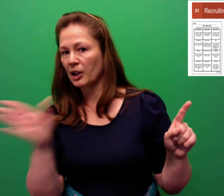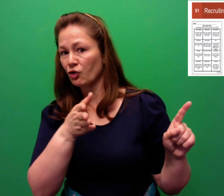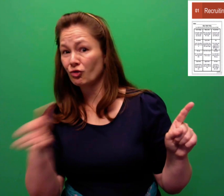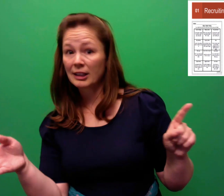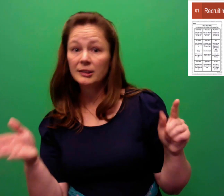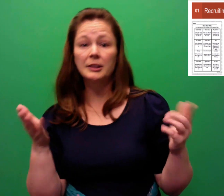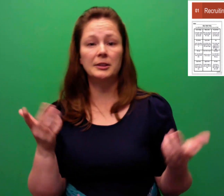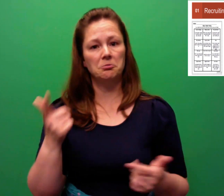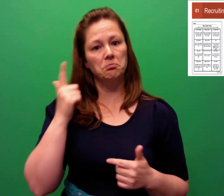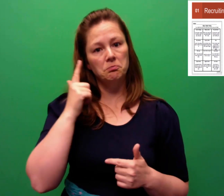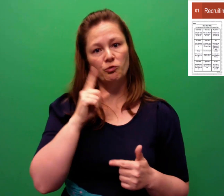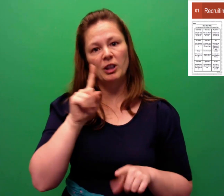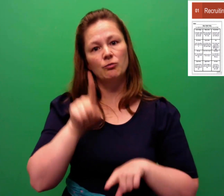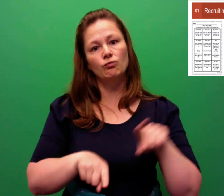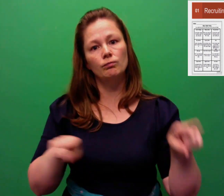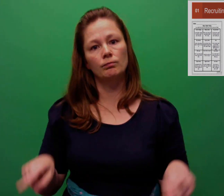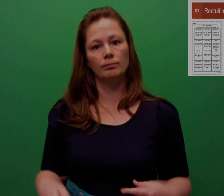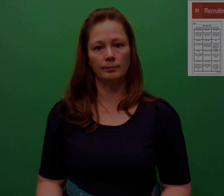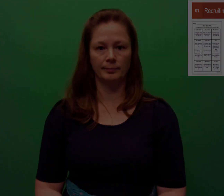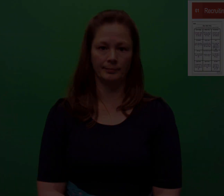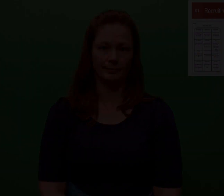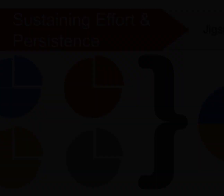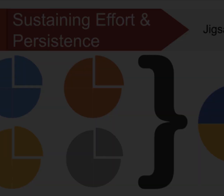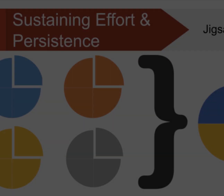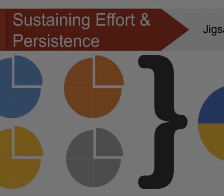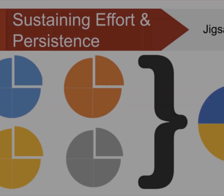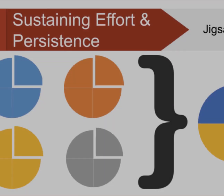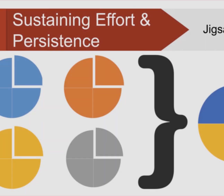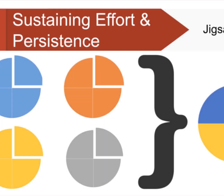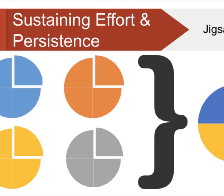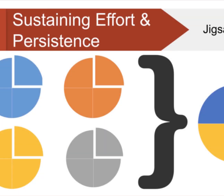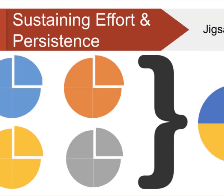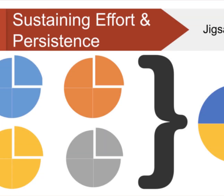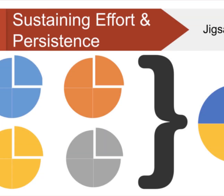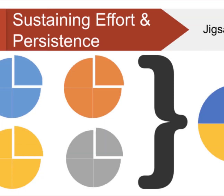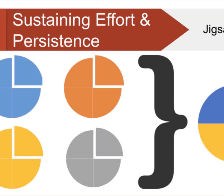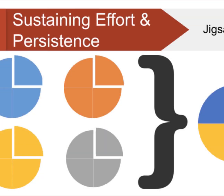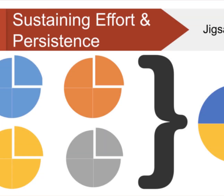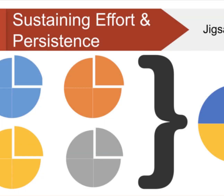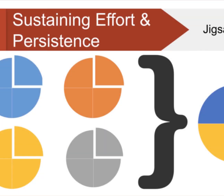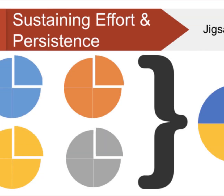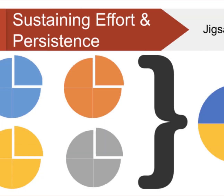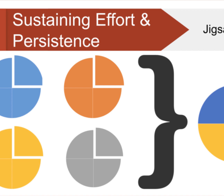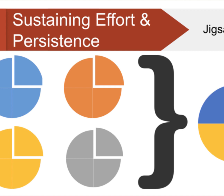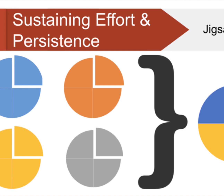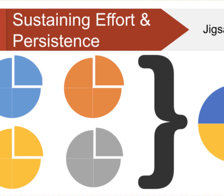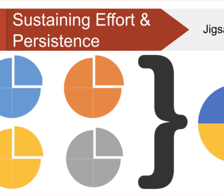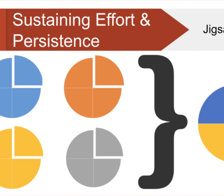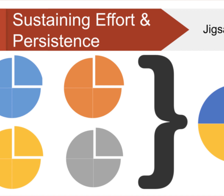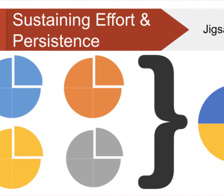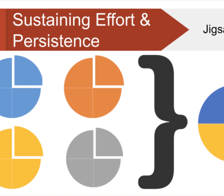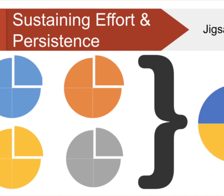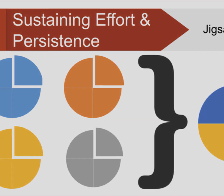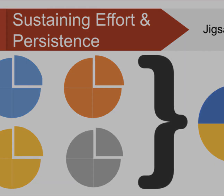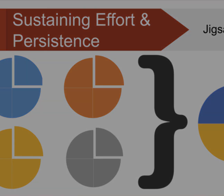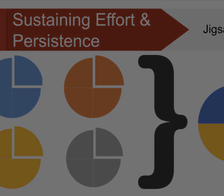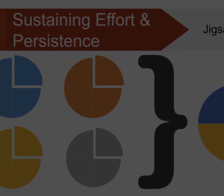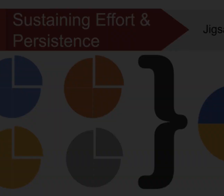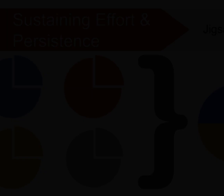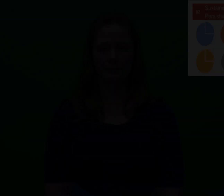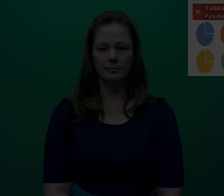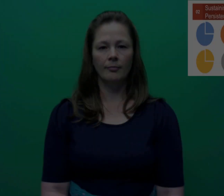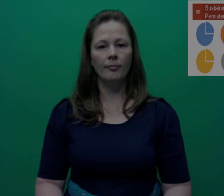You can have one required with other choices, for others it's up to you.